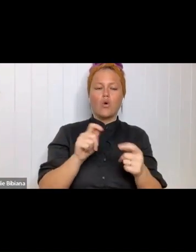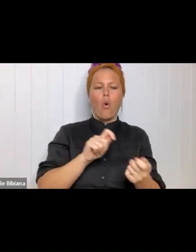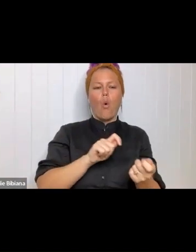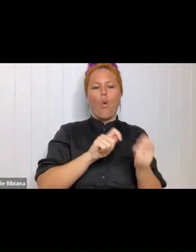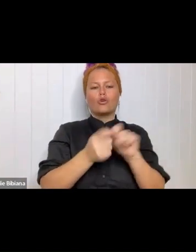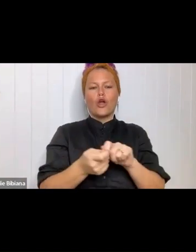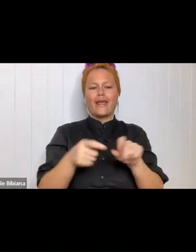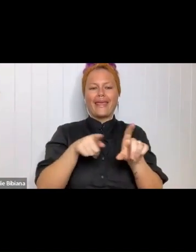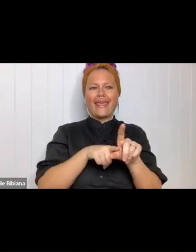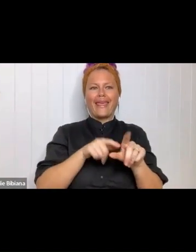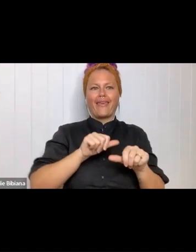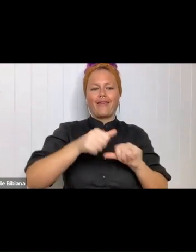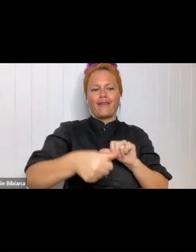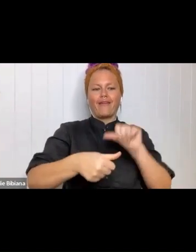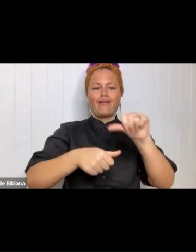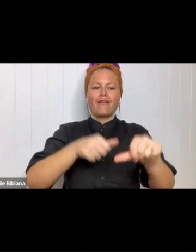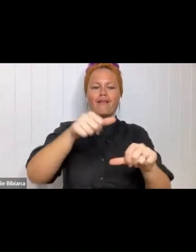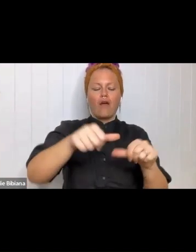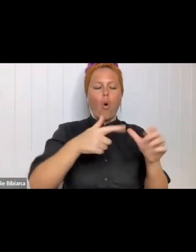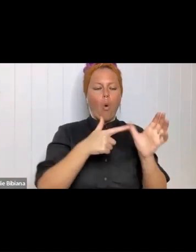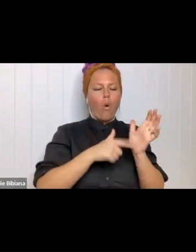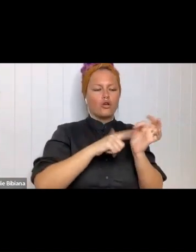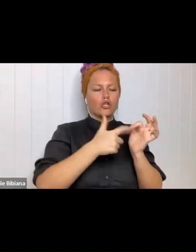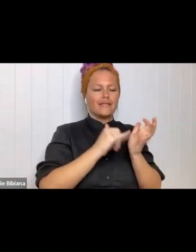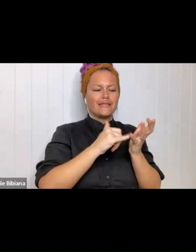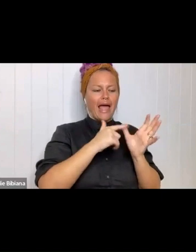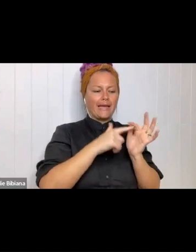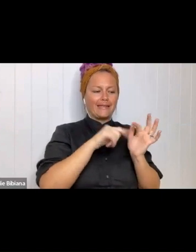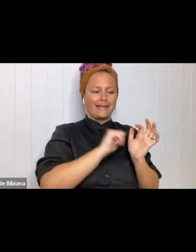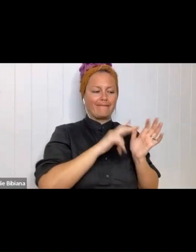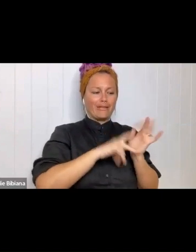Alter State, which we have in Victoria. And that's Arts Access